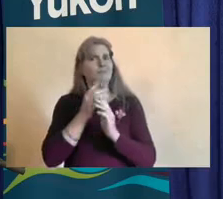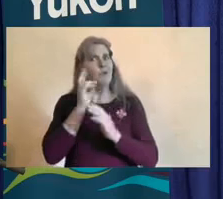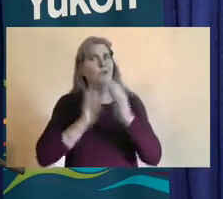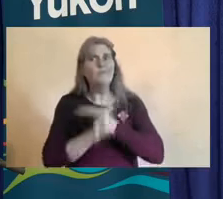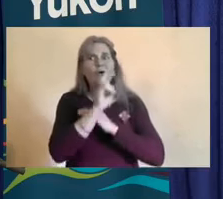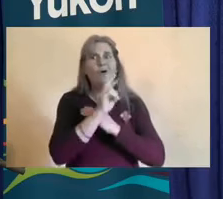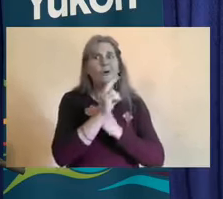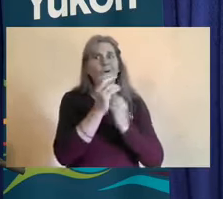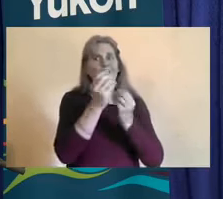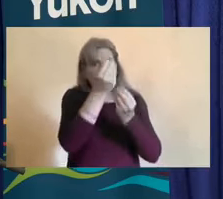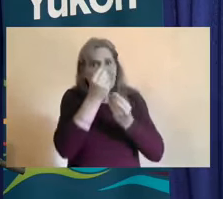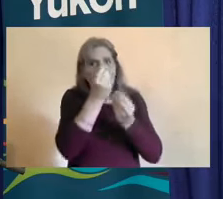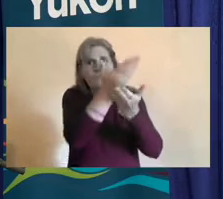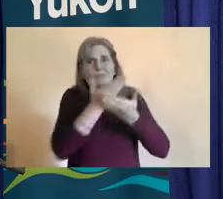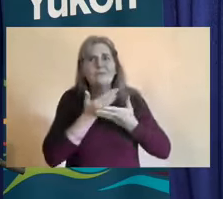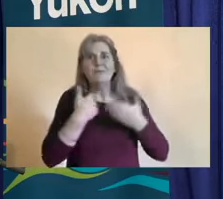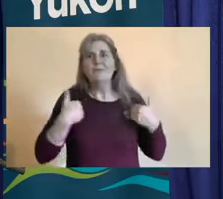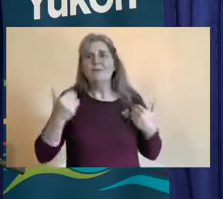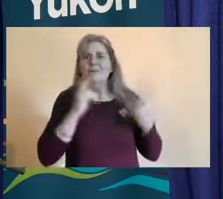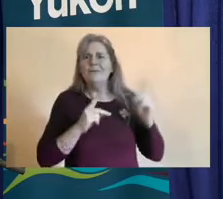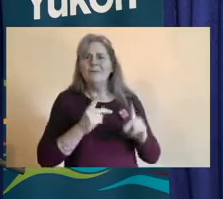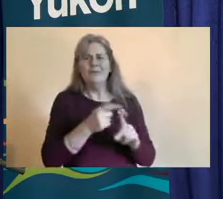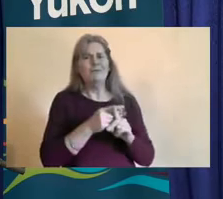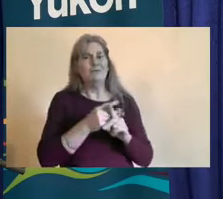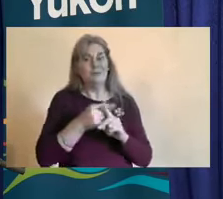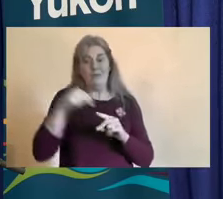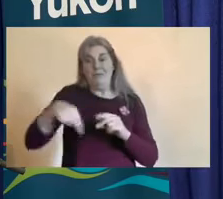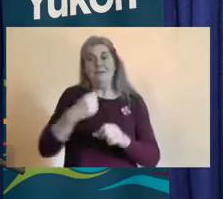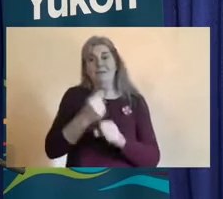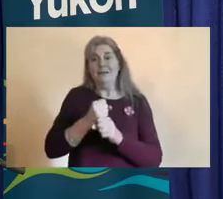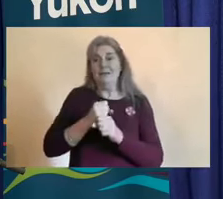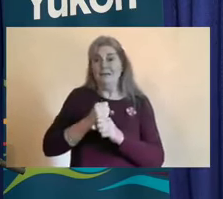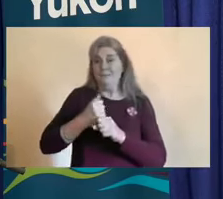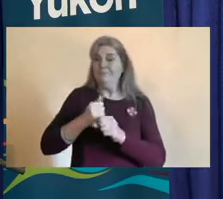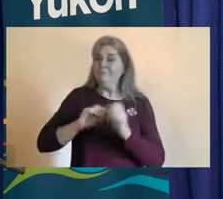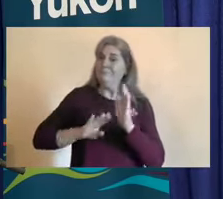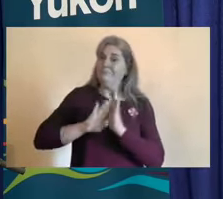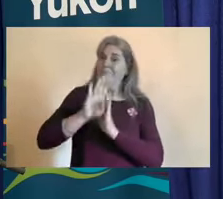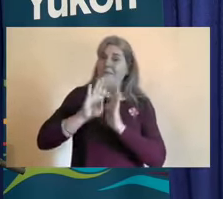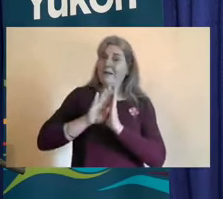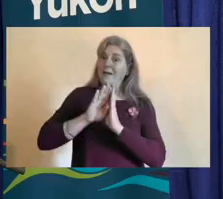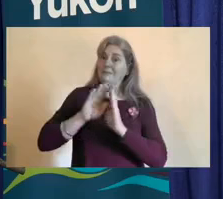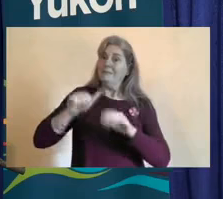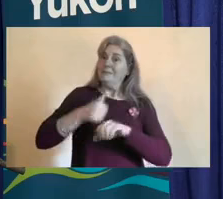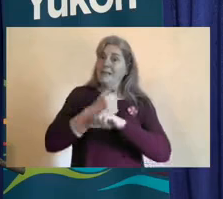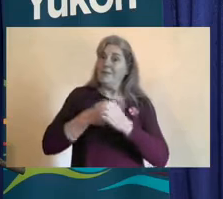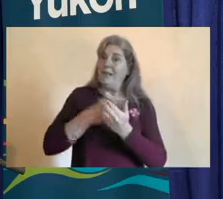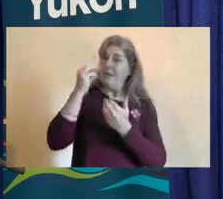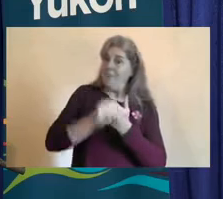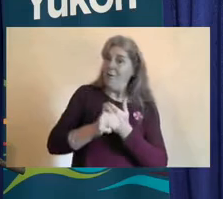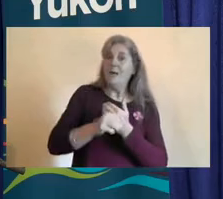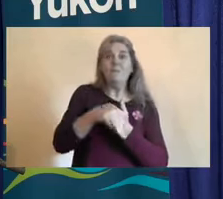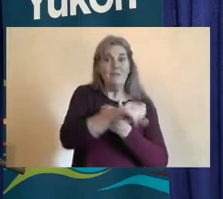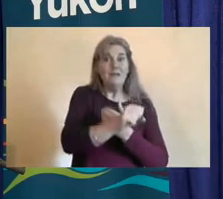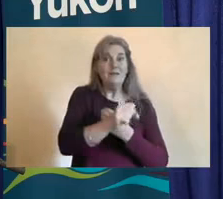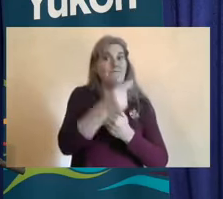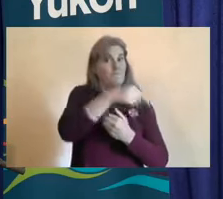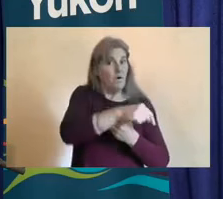working together, coming up with a program to this next year. That is meaningful, for both the panelists and us, in terms of